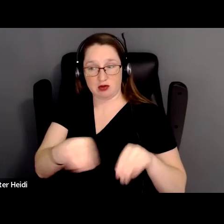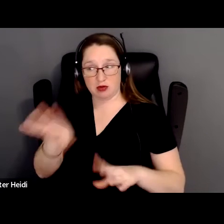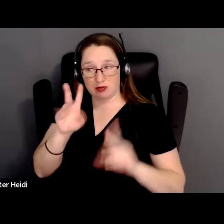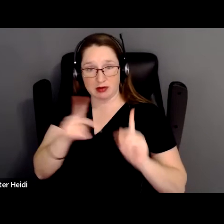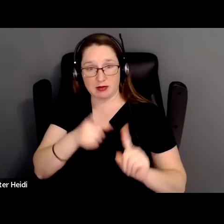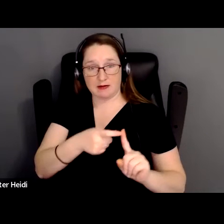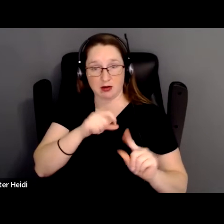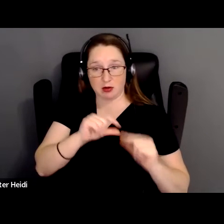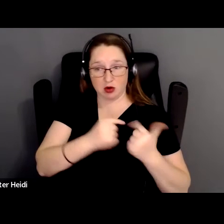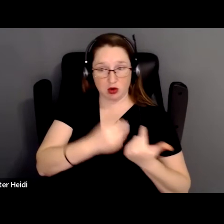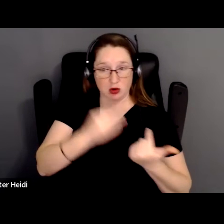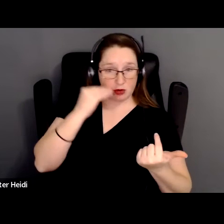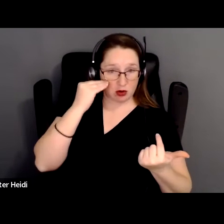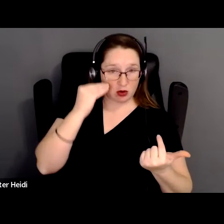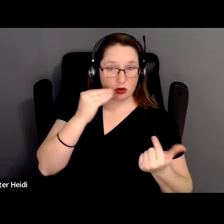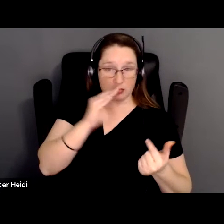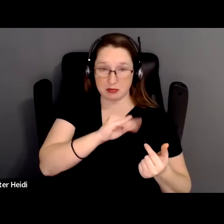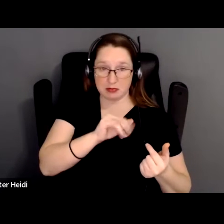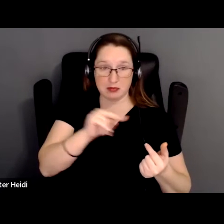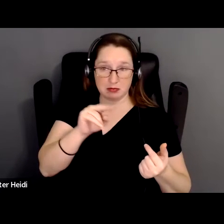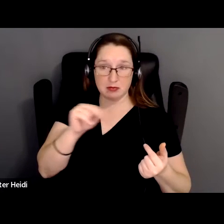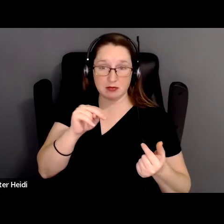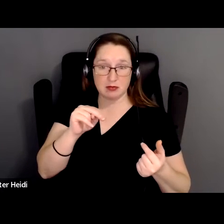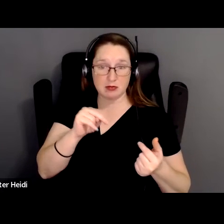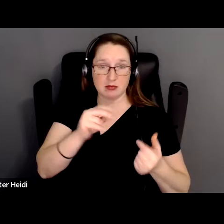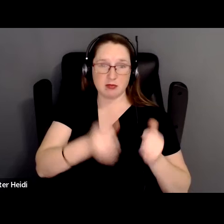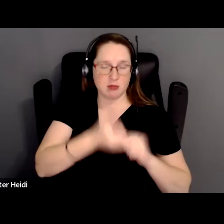group homes and men in Minnesota both group homes have 4 to 6 people.